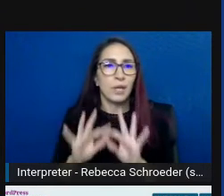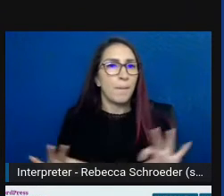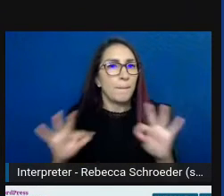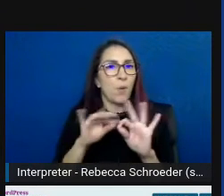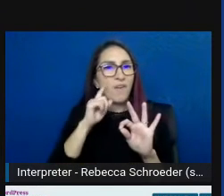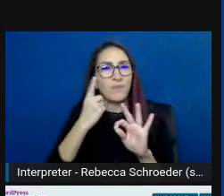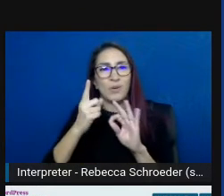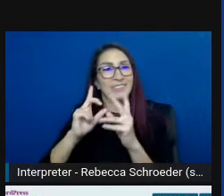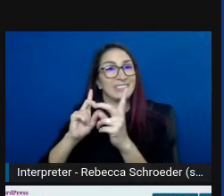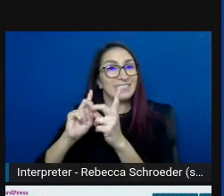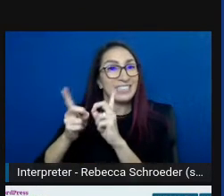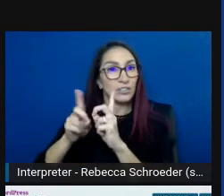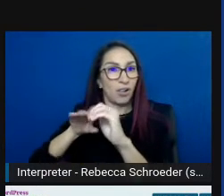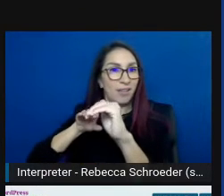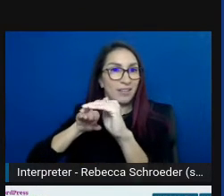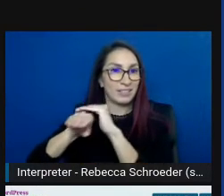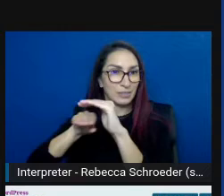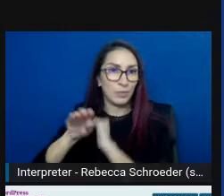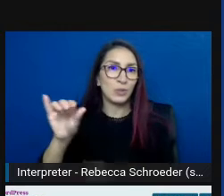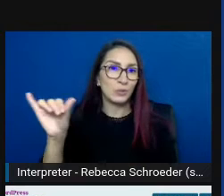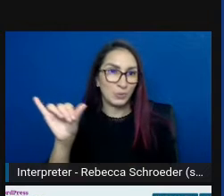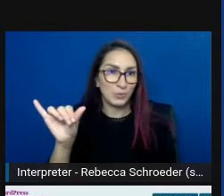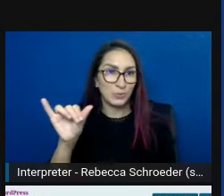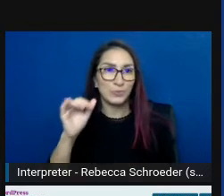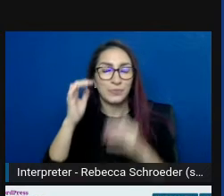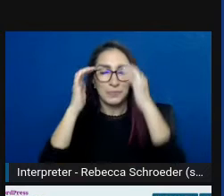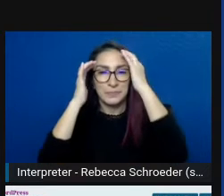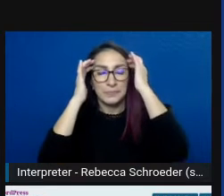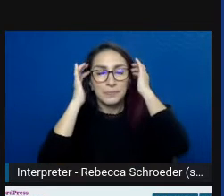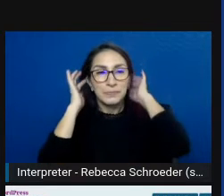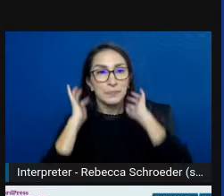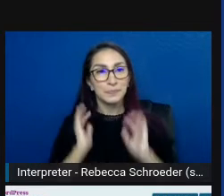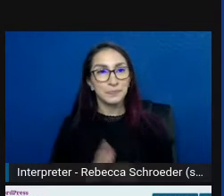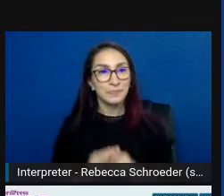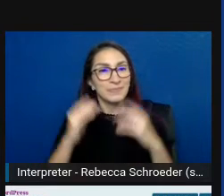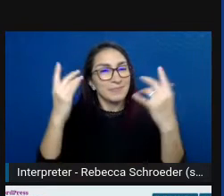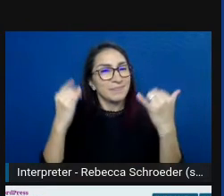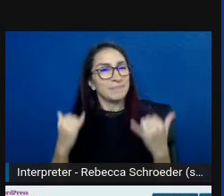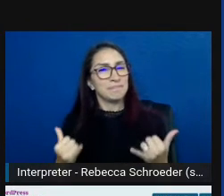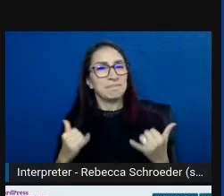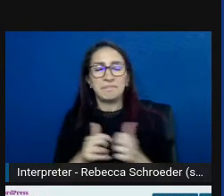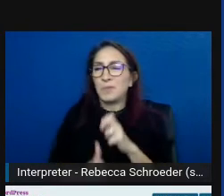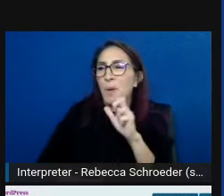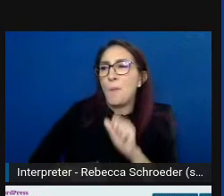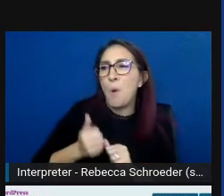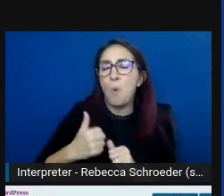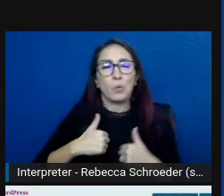These days I mostly provide consultation for large companies.